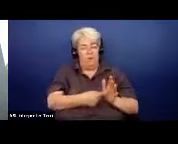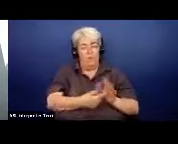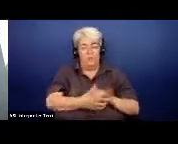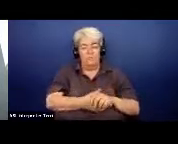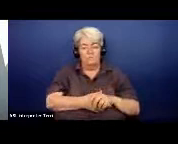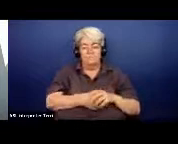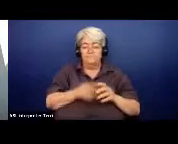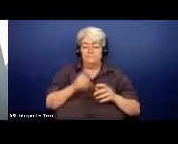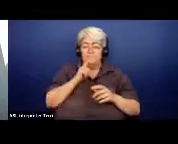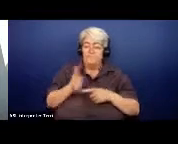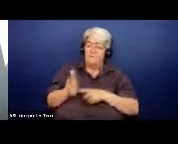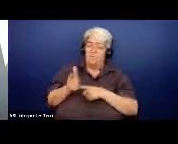force was not being used against people